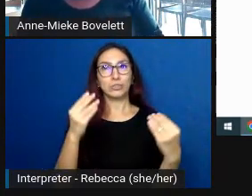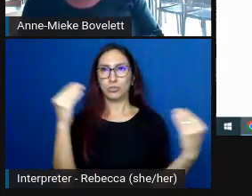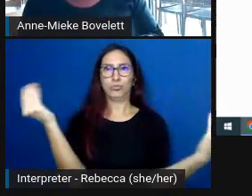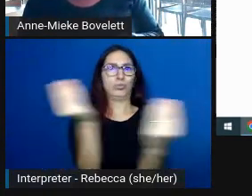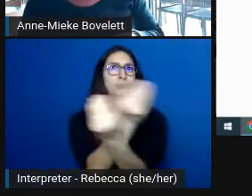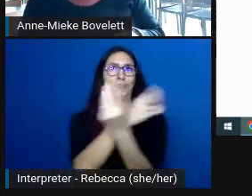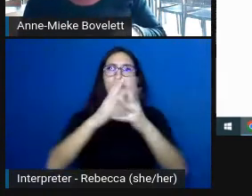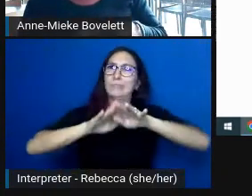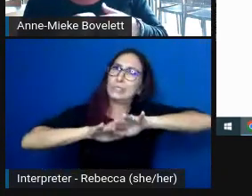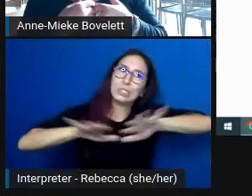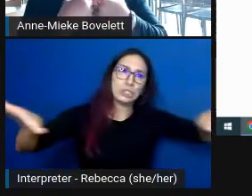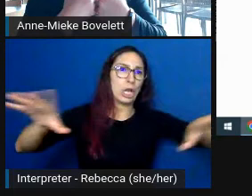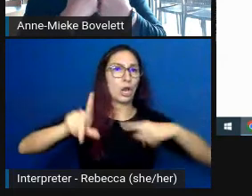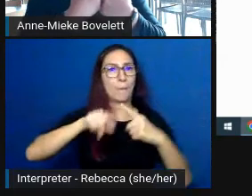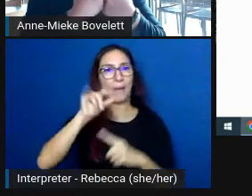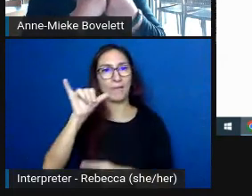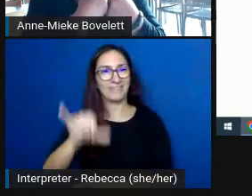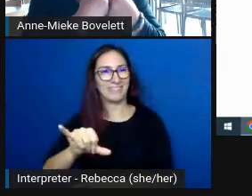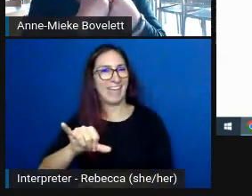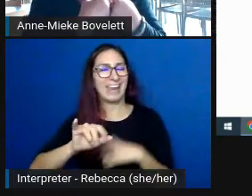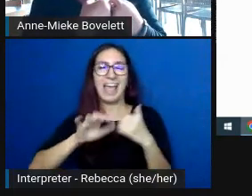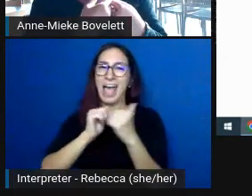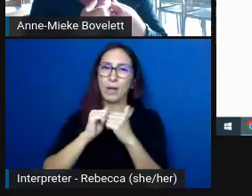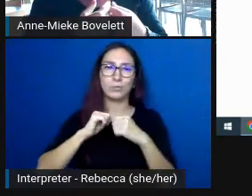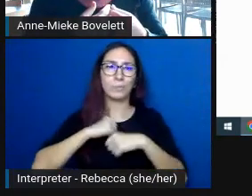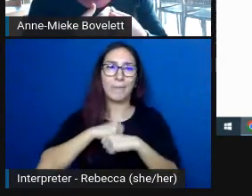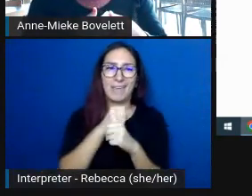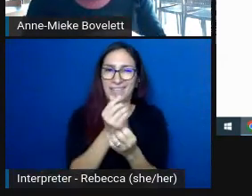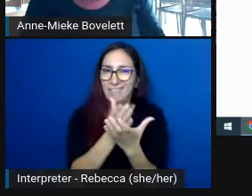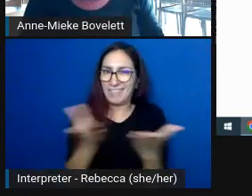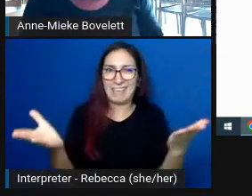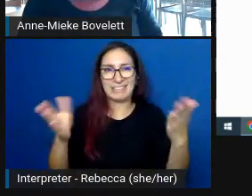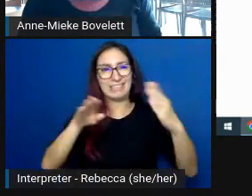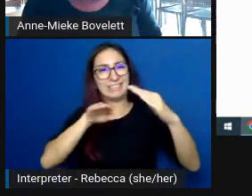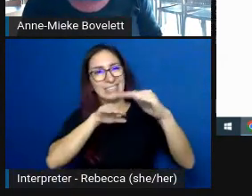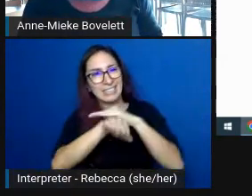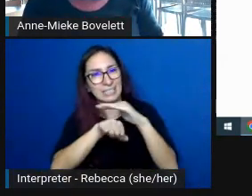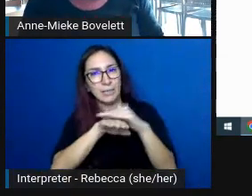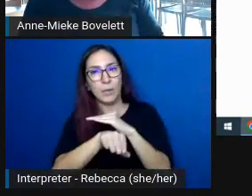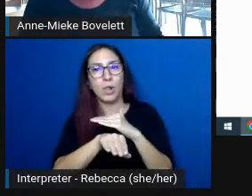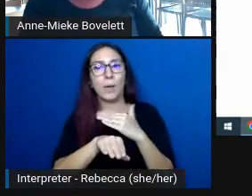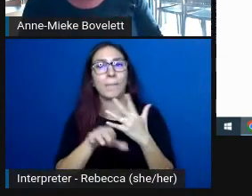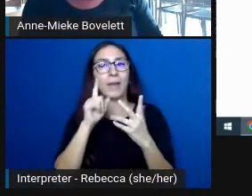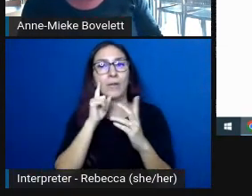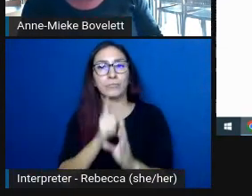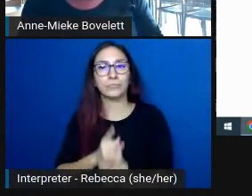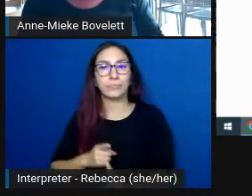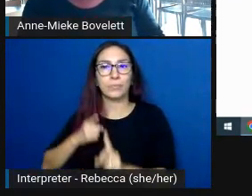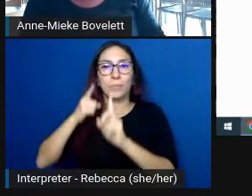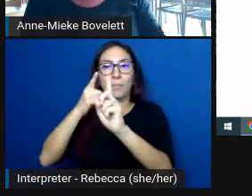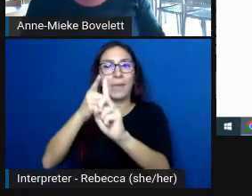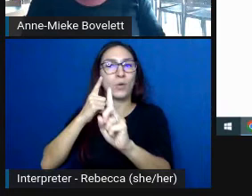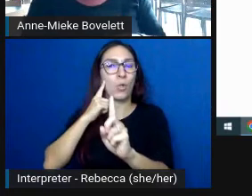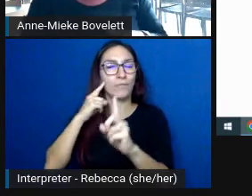but I think that the main goal of today is actually to talk about